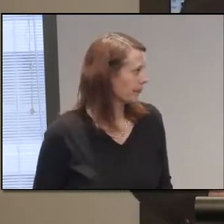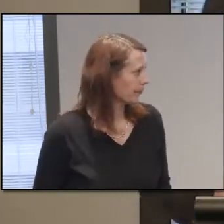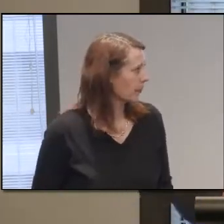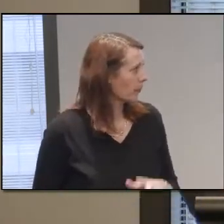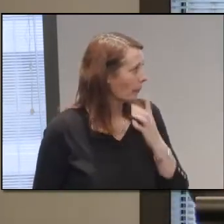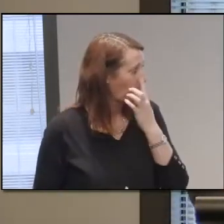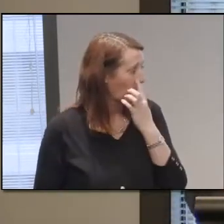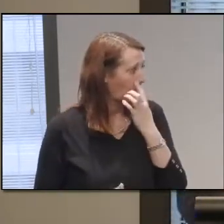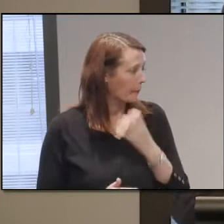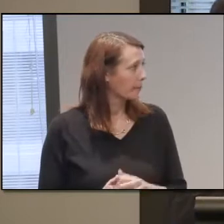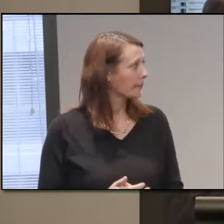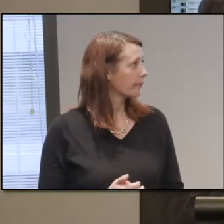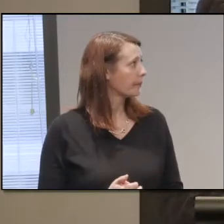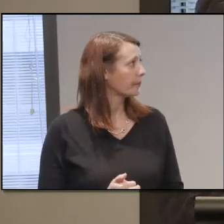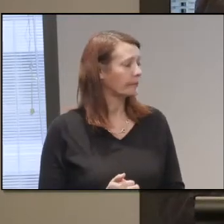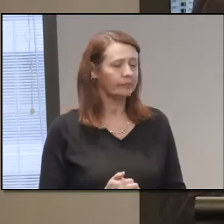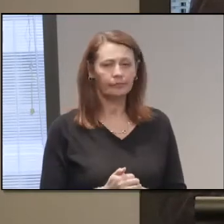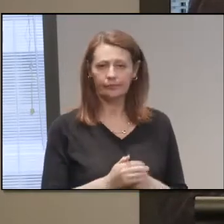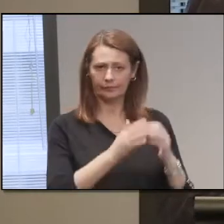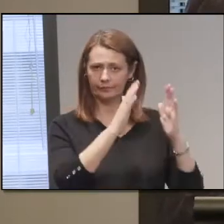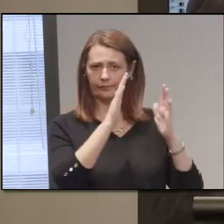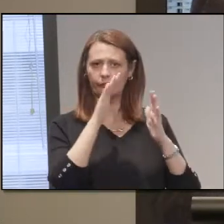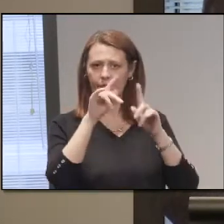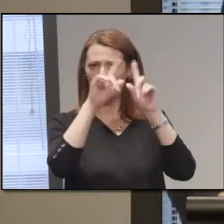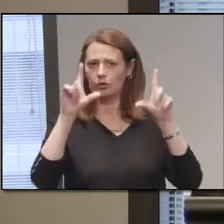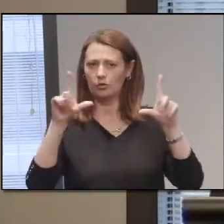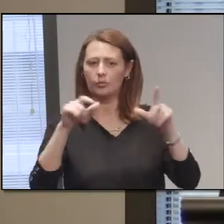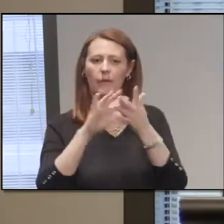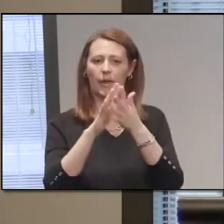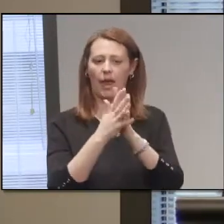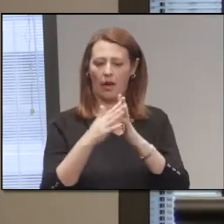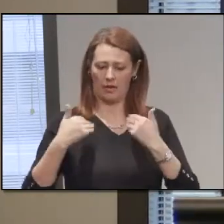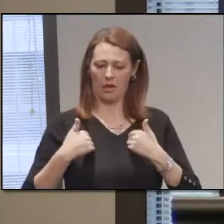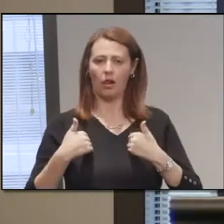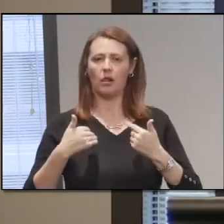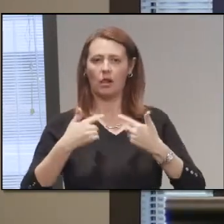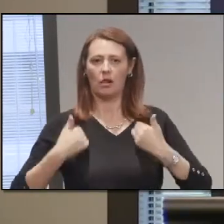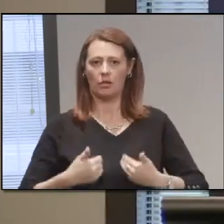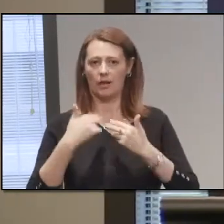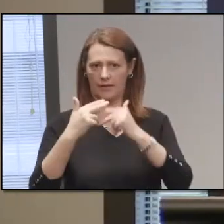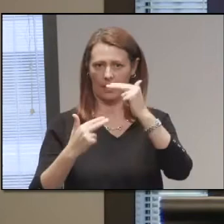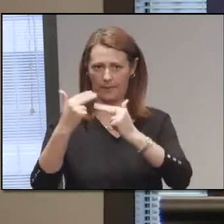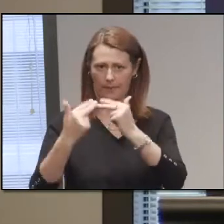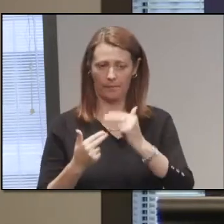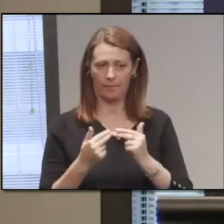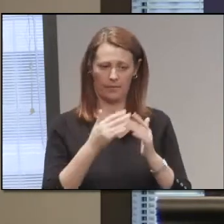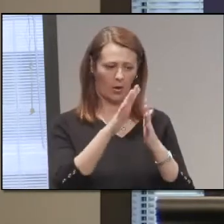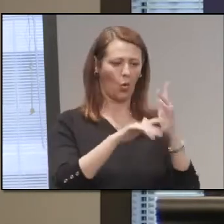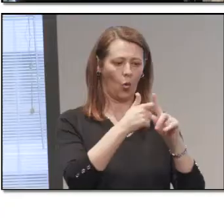This is a schematic representation of how the lungs develop in weeks of gestation,